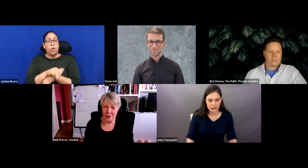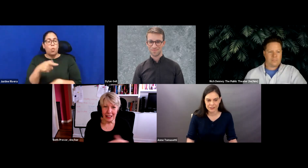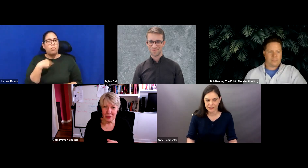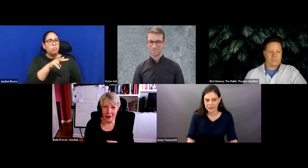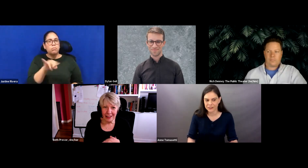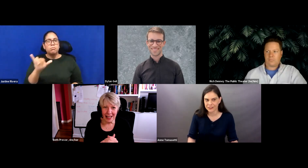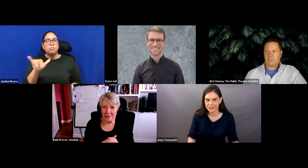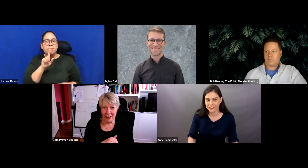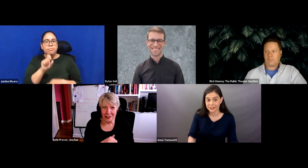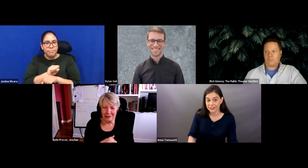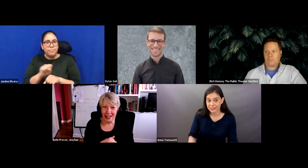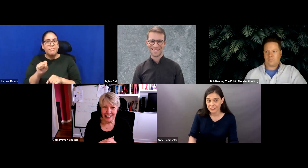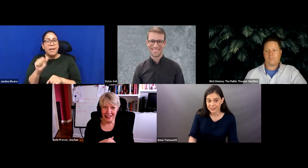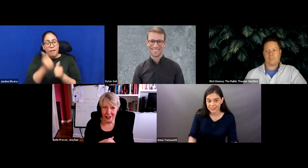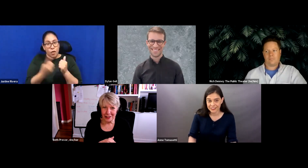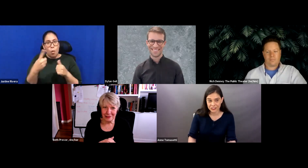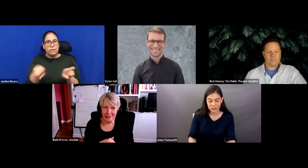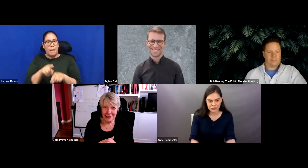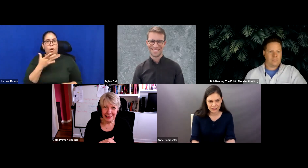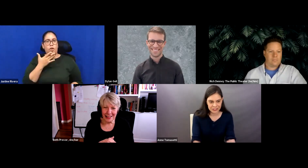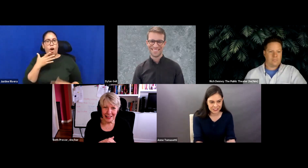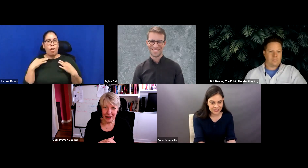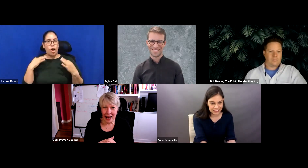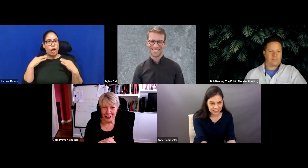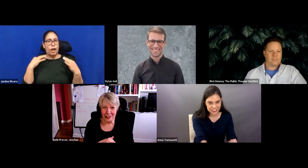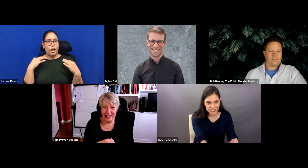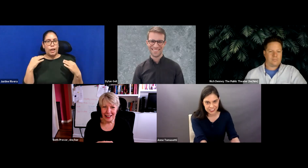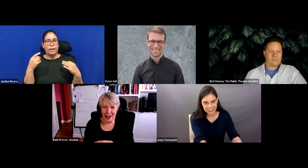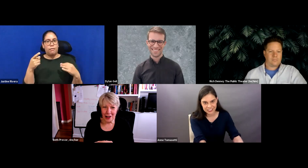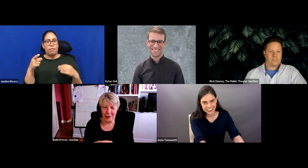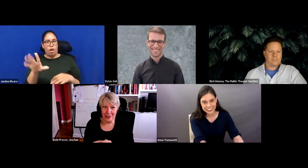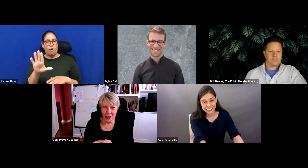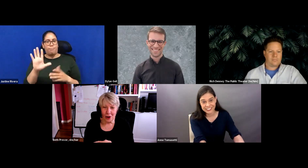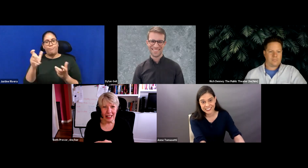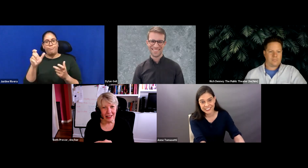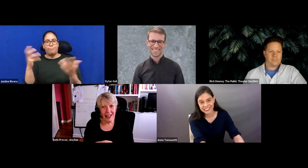everybody's wearing the same color as their actor. So it's,